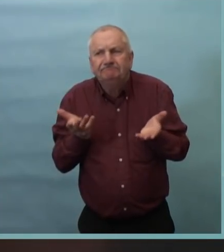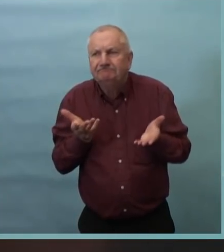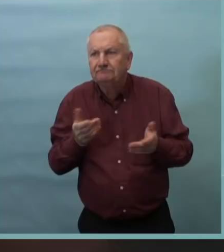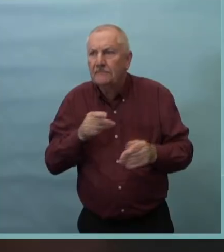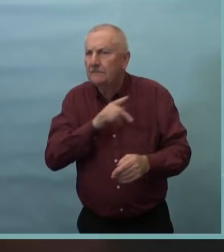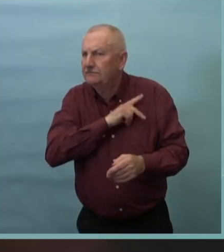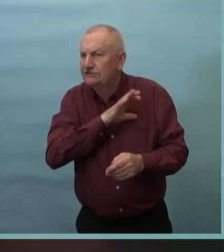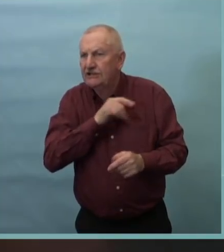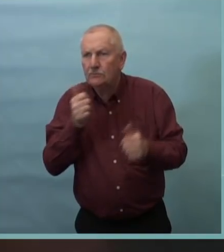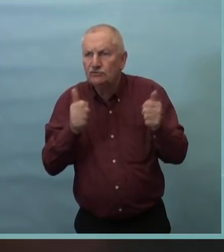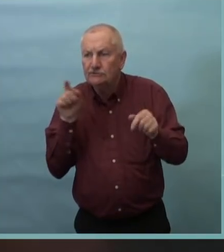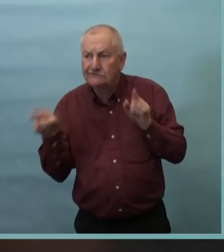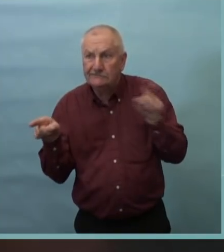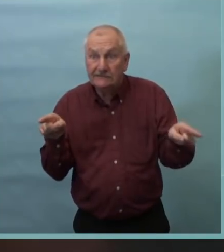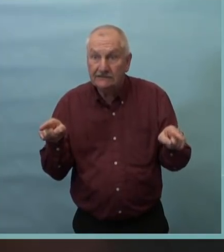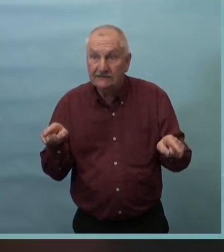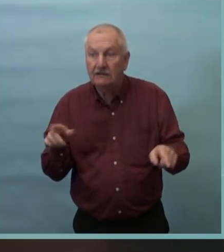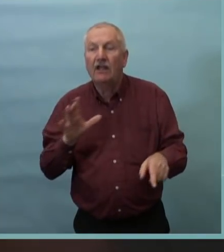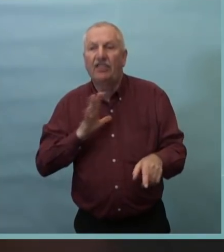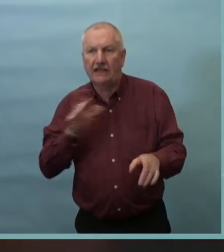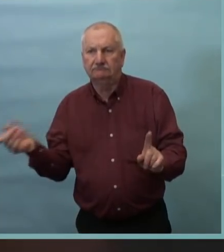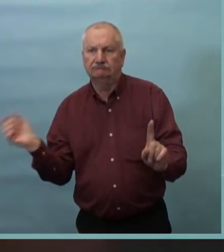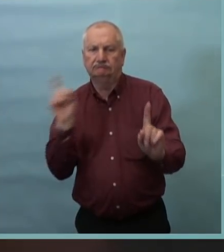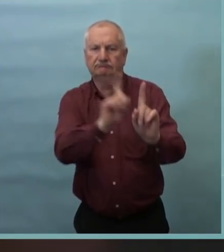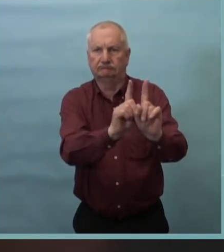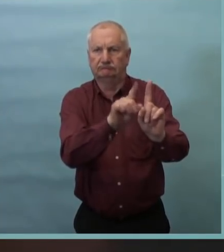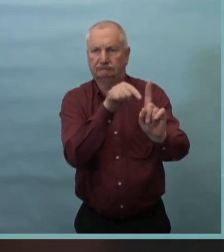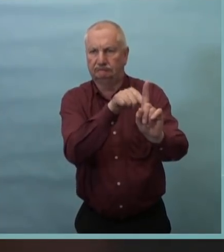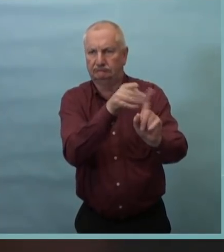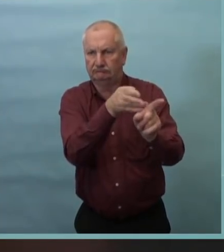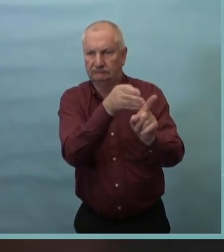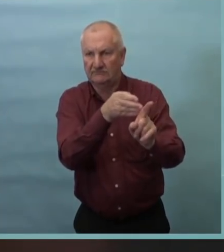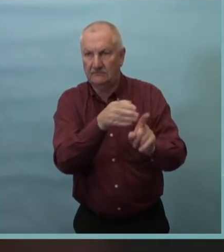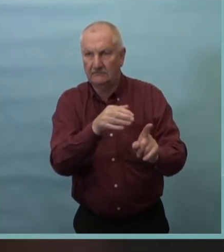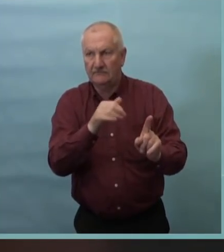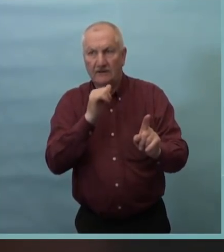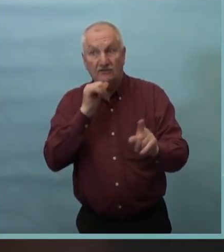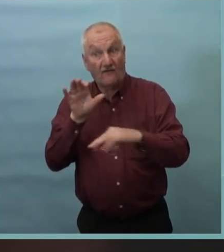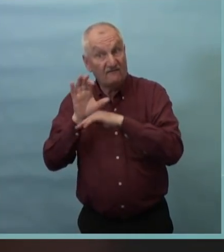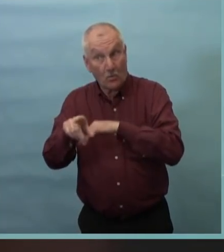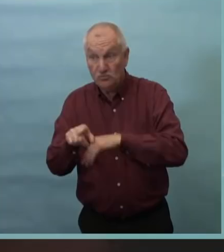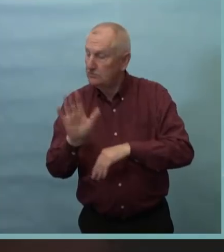to provide that option for staff we are we are aware that there are multiple